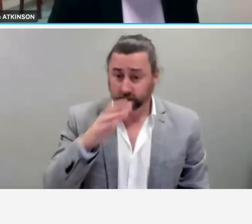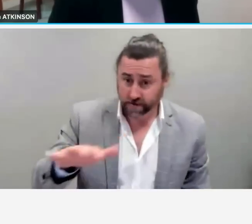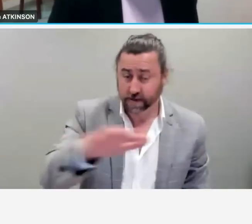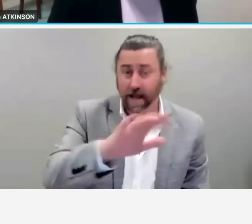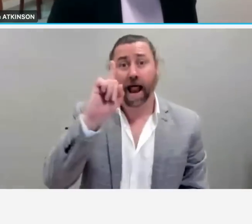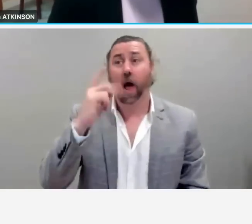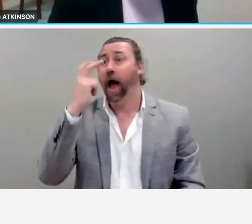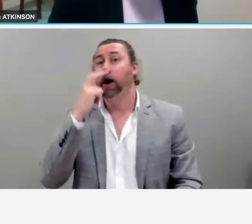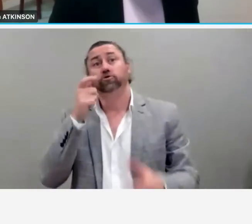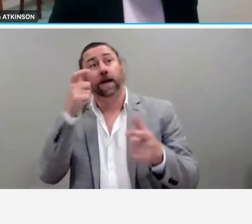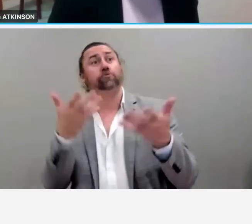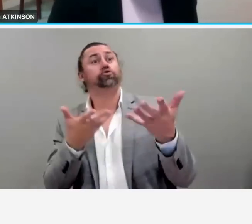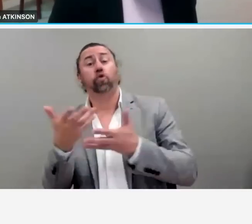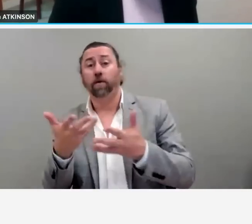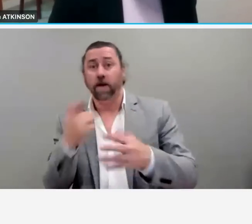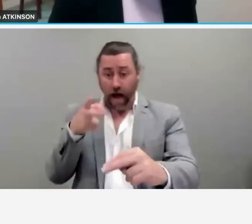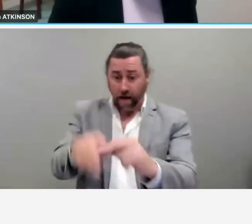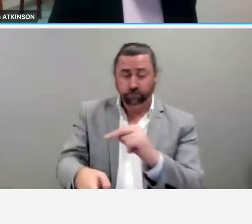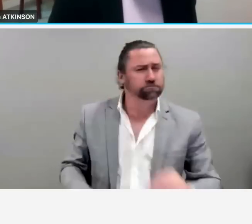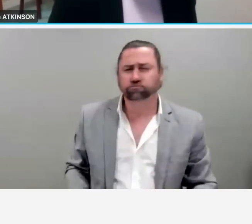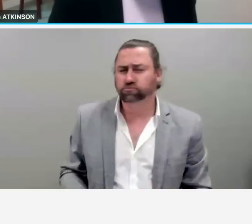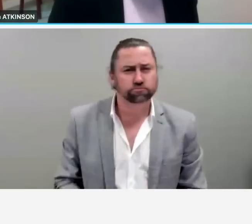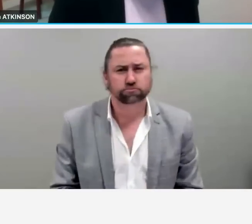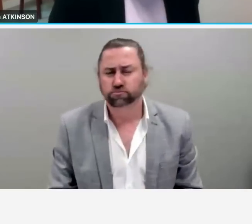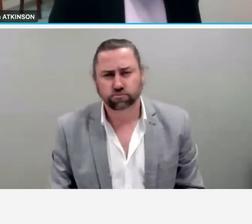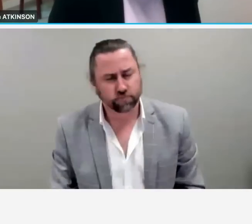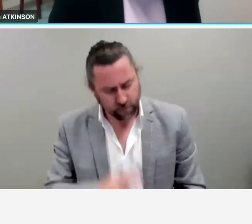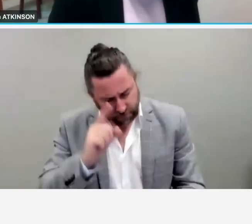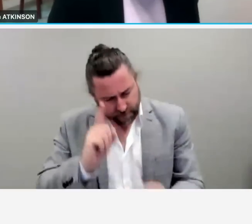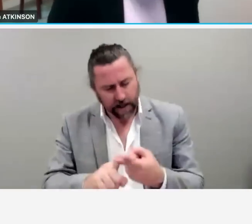services will not lose existing services under these reforms.